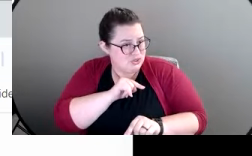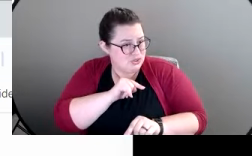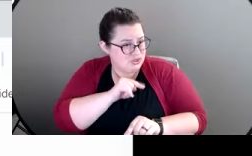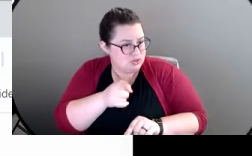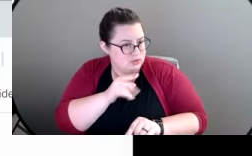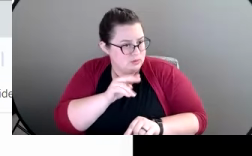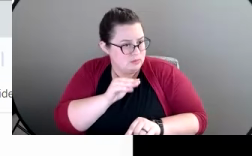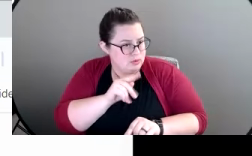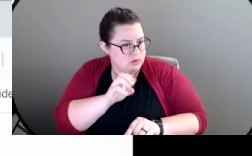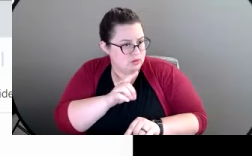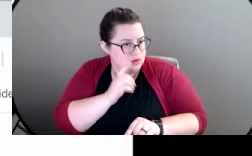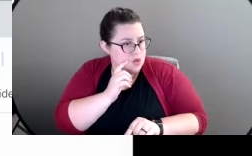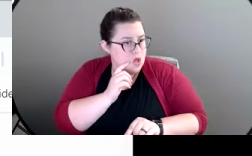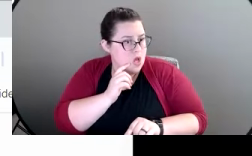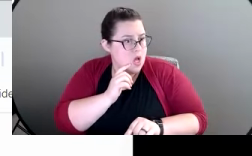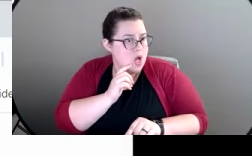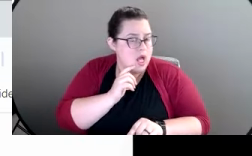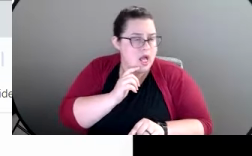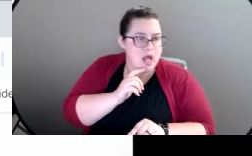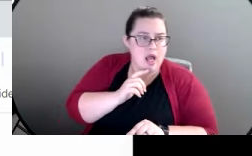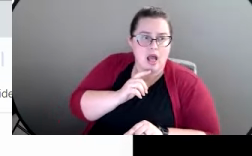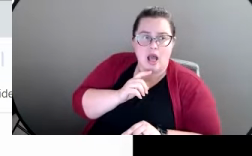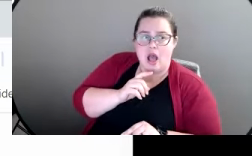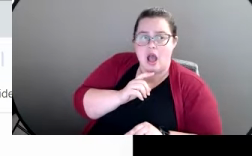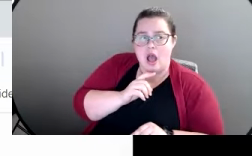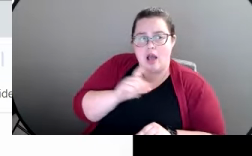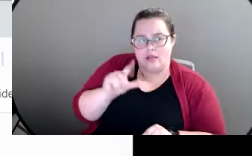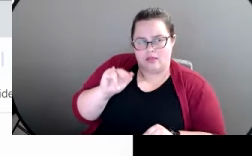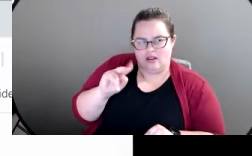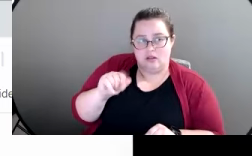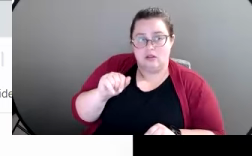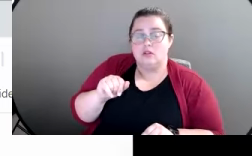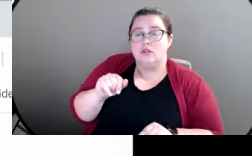So, home working specifically like,